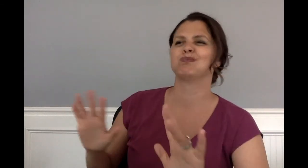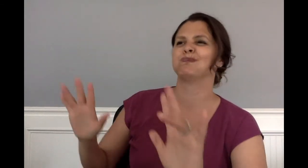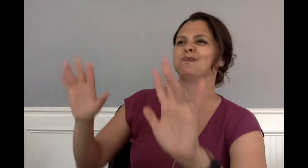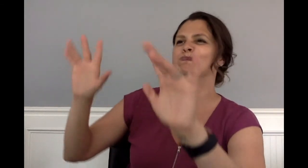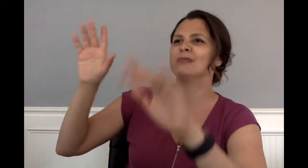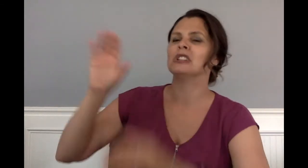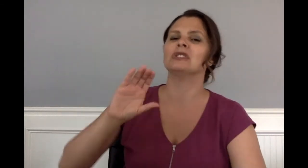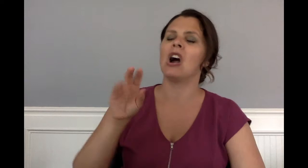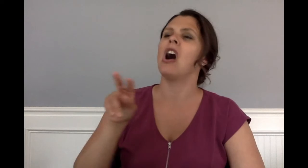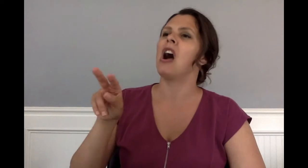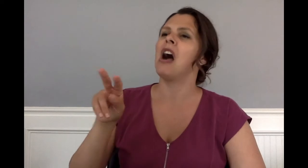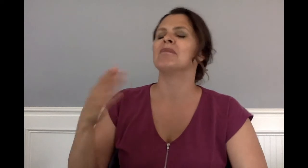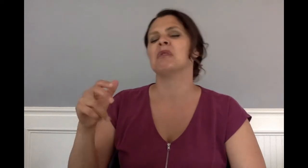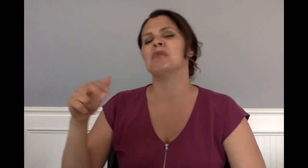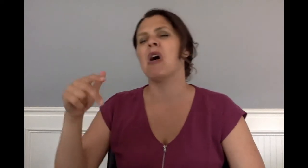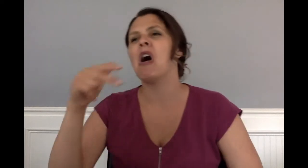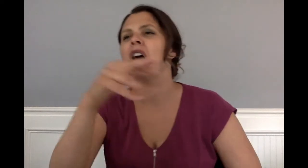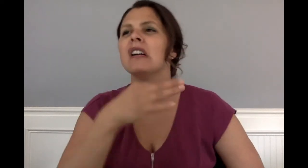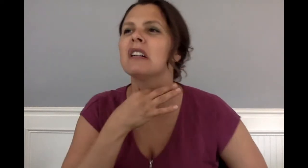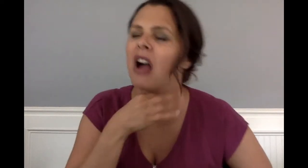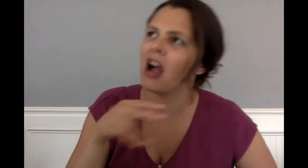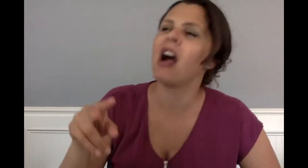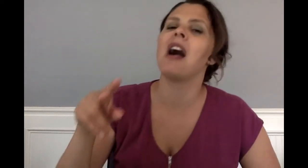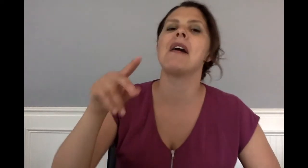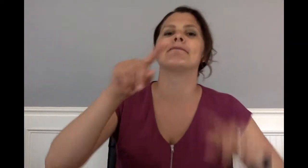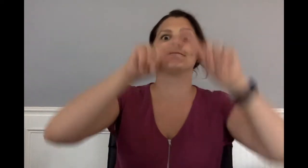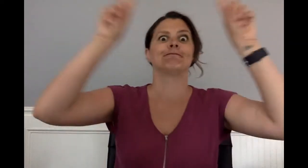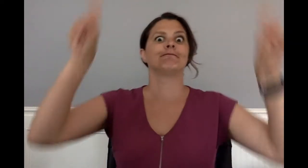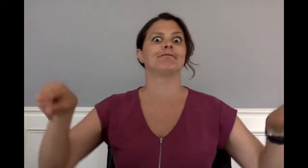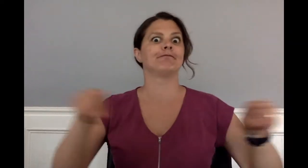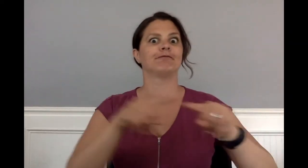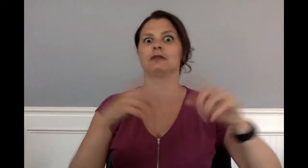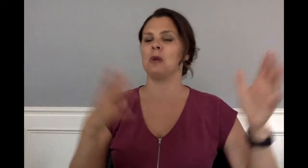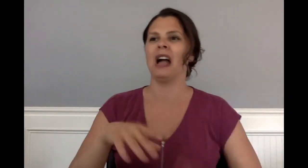Charlie crossed the street and read the sign.